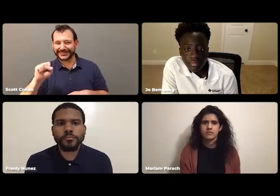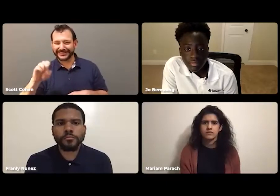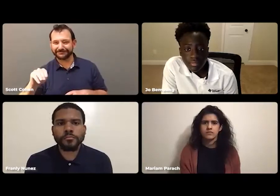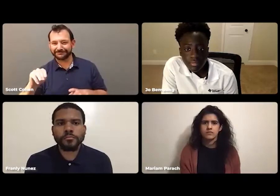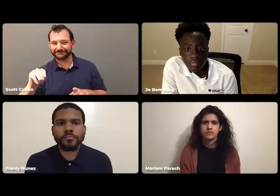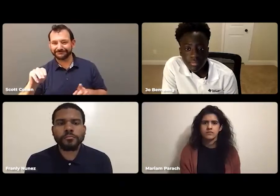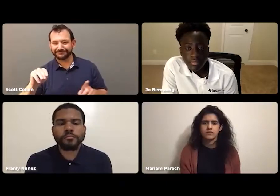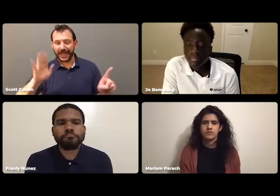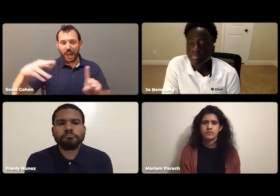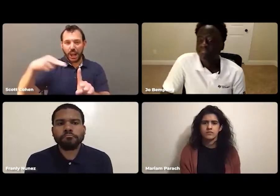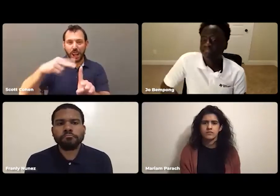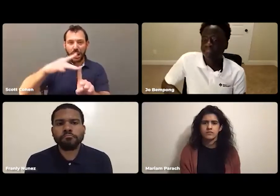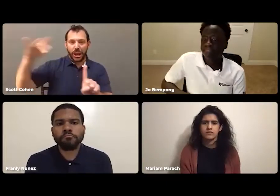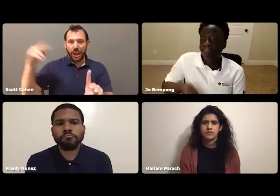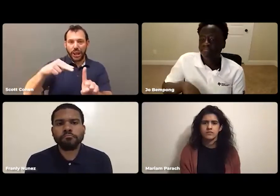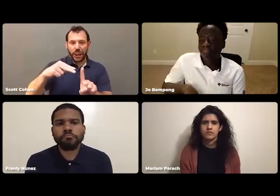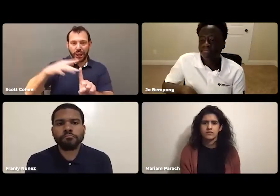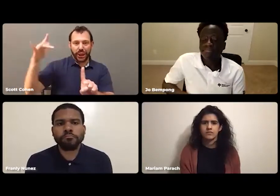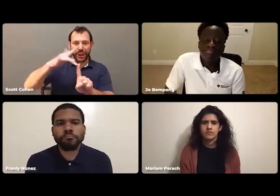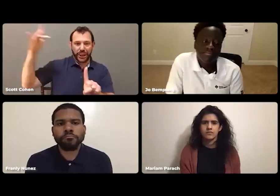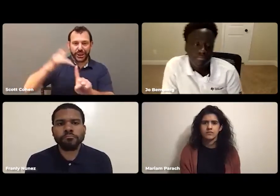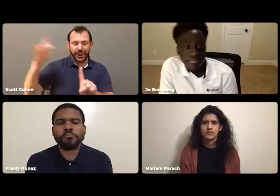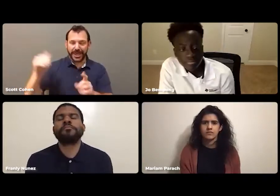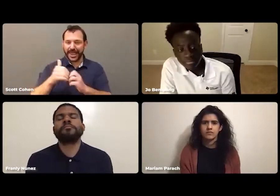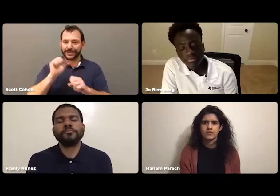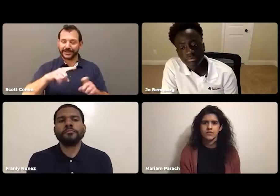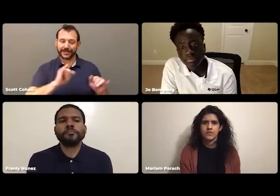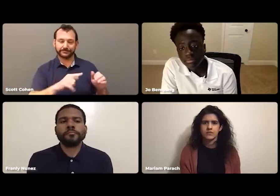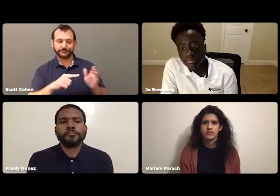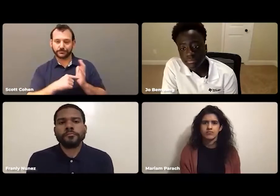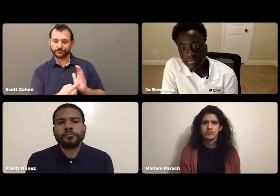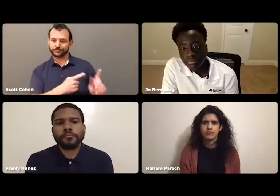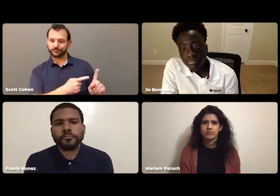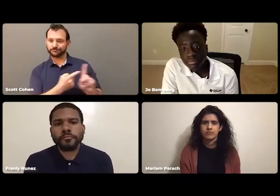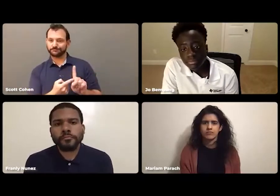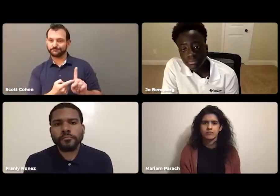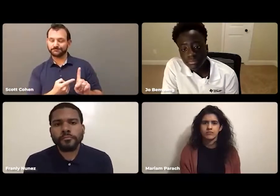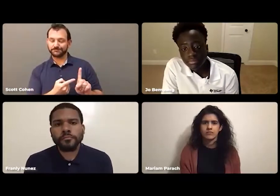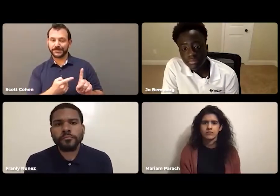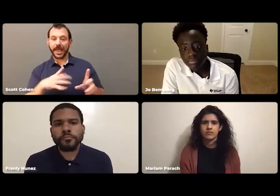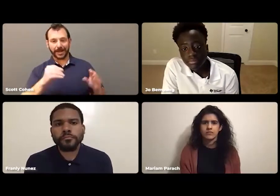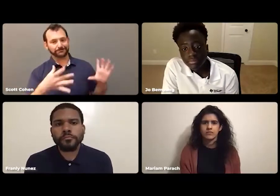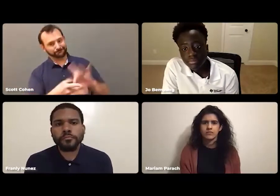to STEM without making a token out of them?